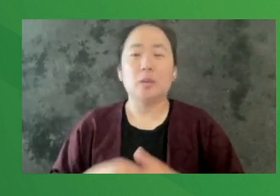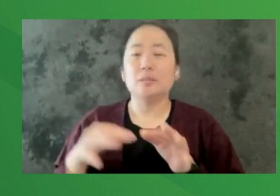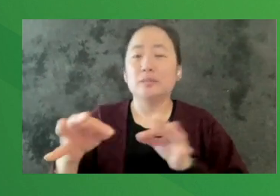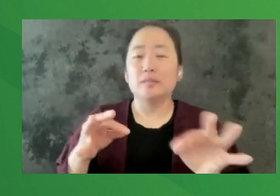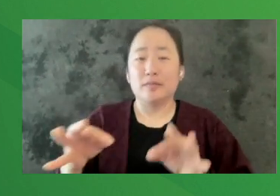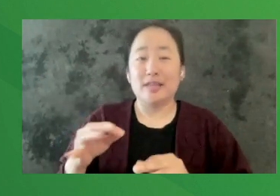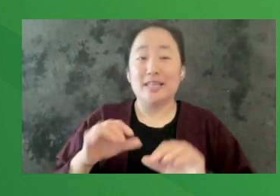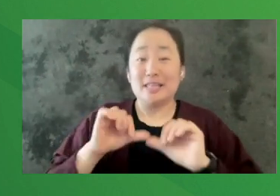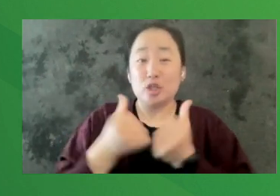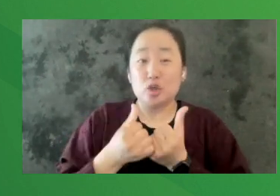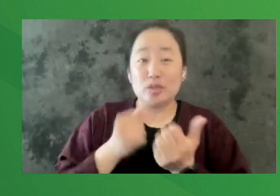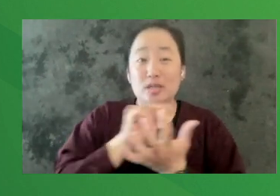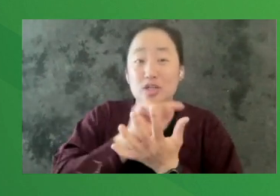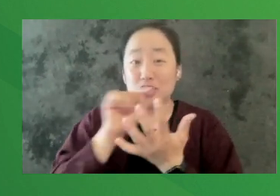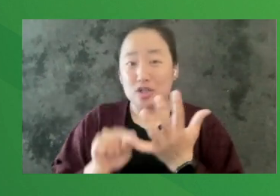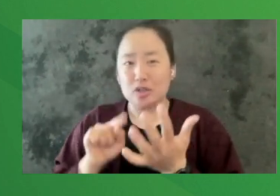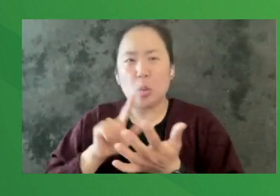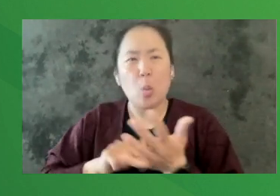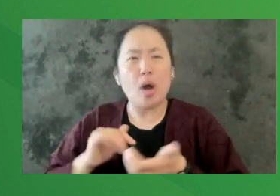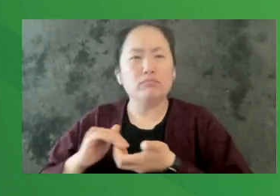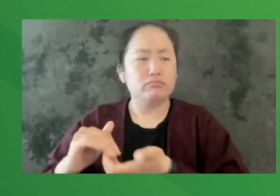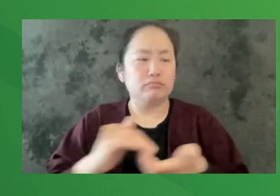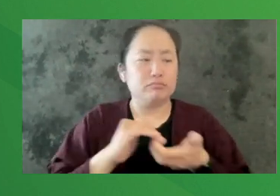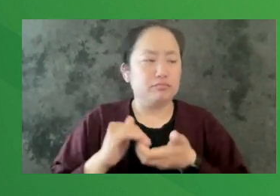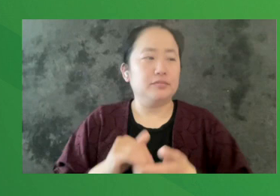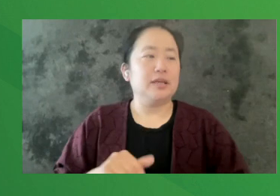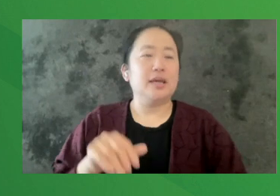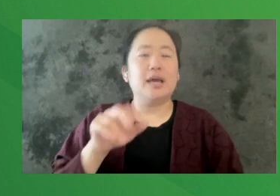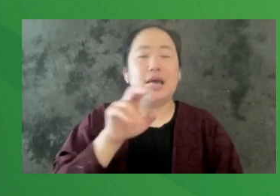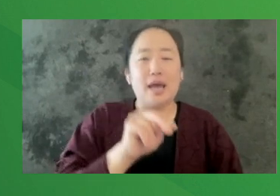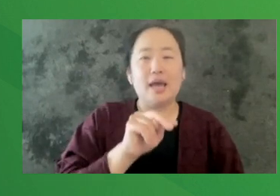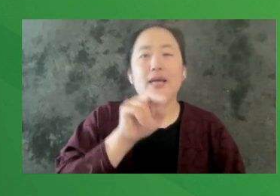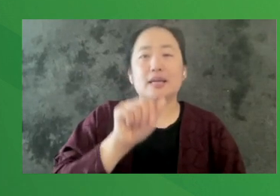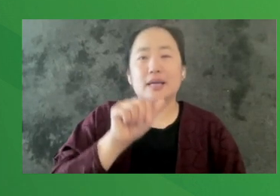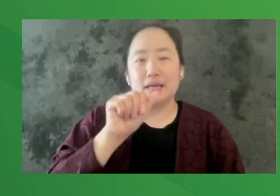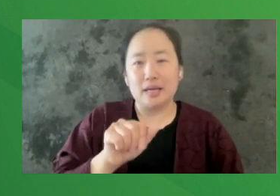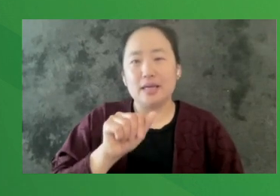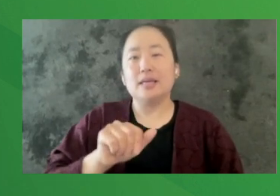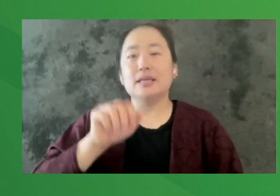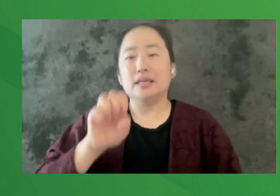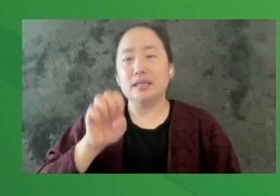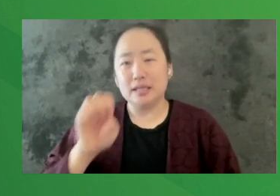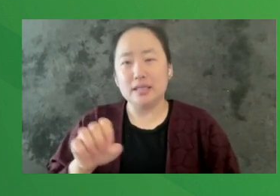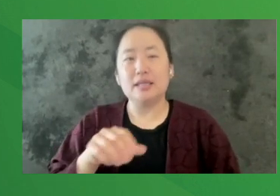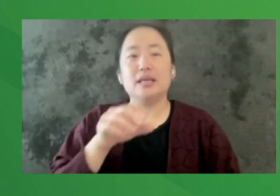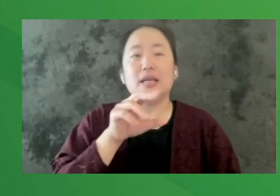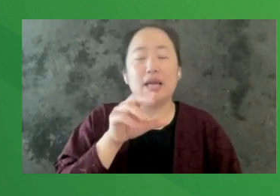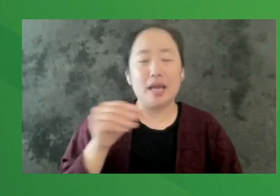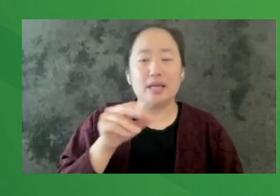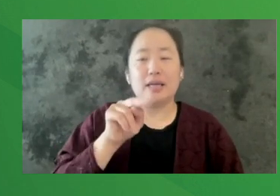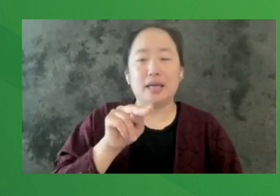the next slide, NAAEE, NCSS have been united as partners over the past few years through a program